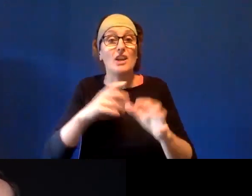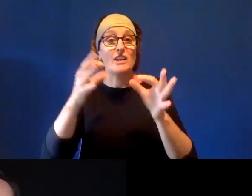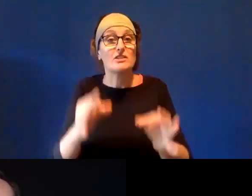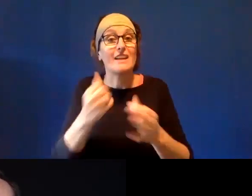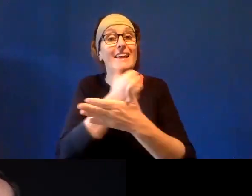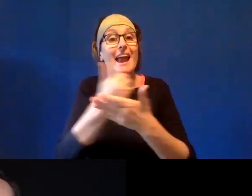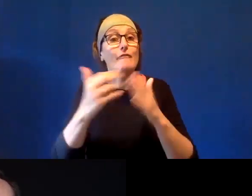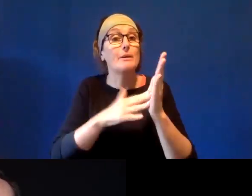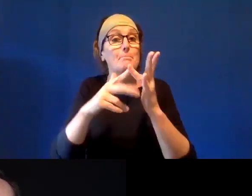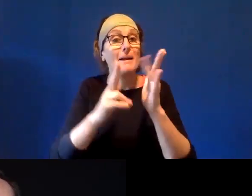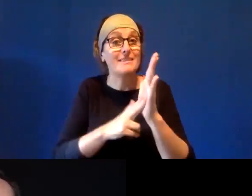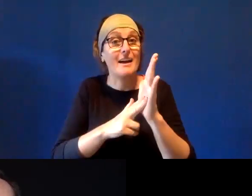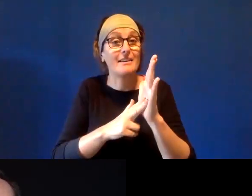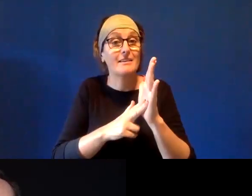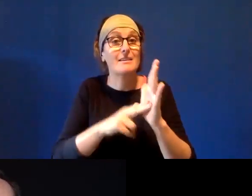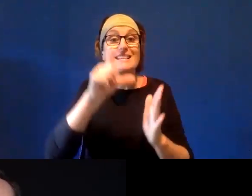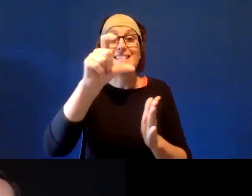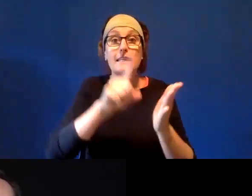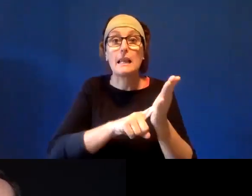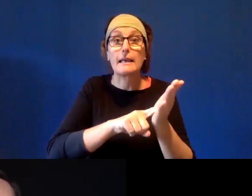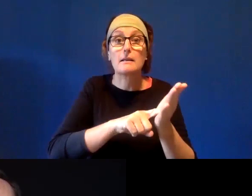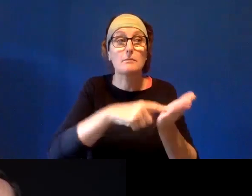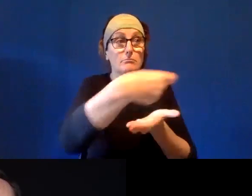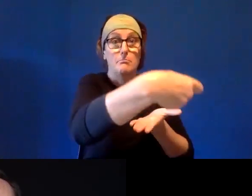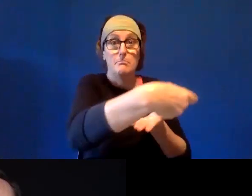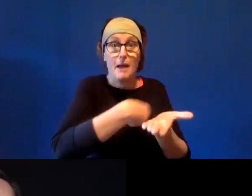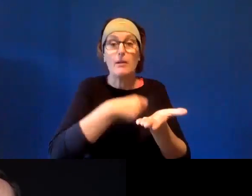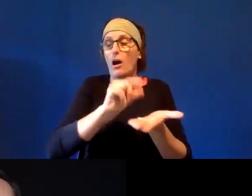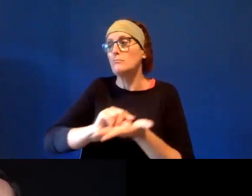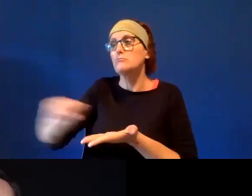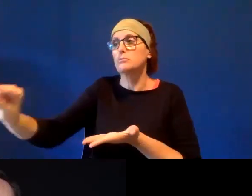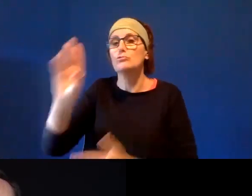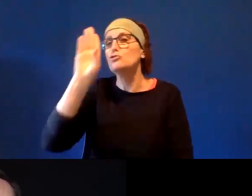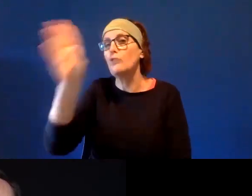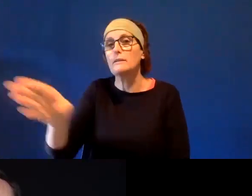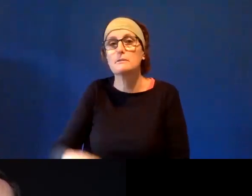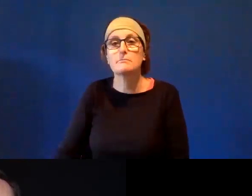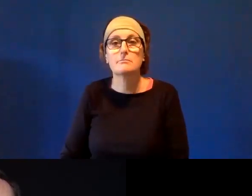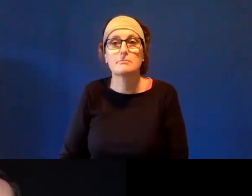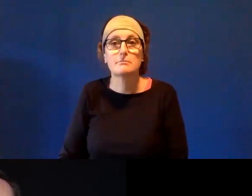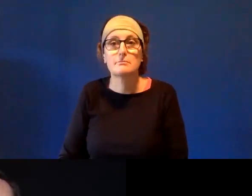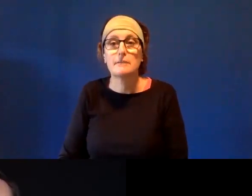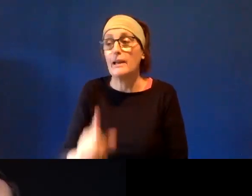when that moneys comes in, I just - I just send her and her family a message of thanks.